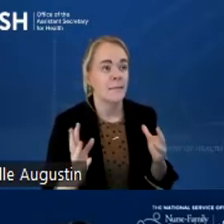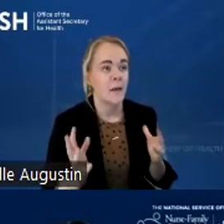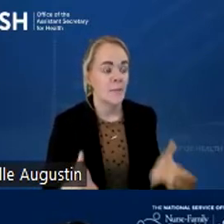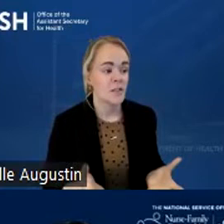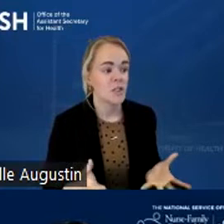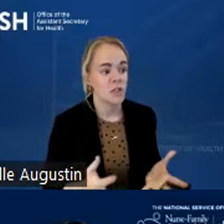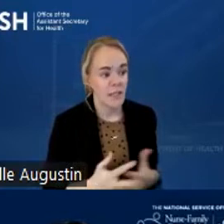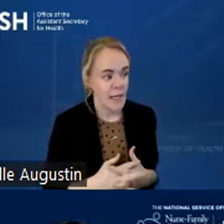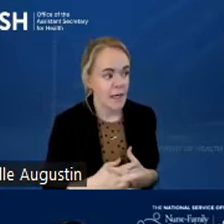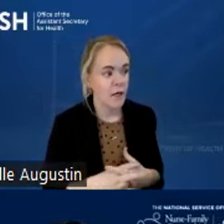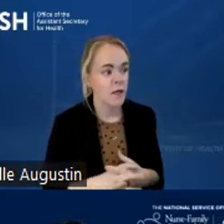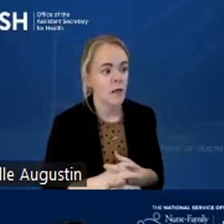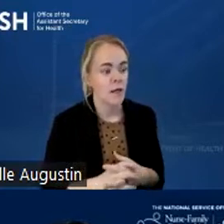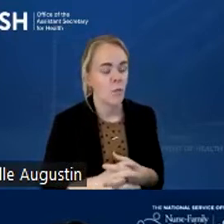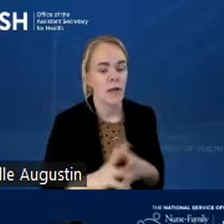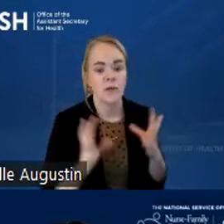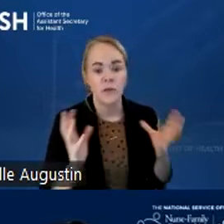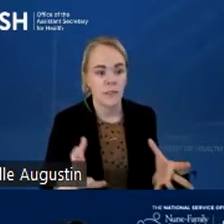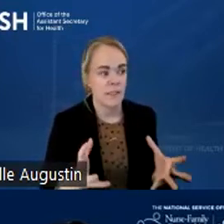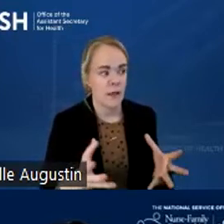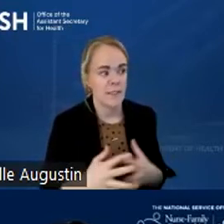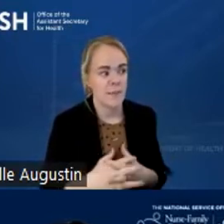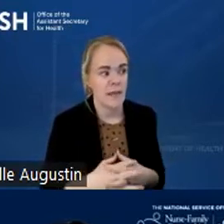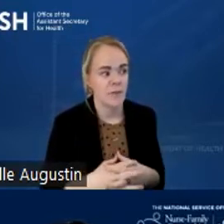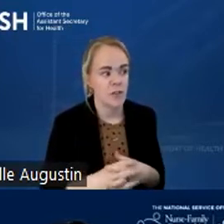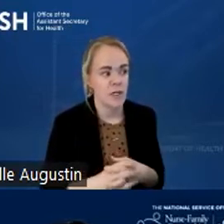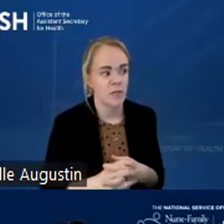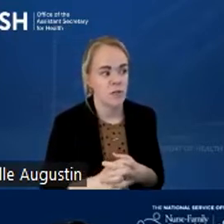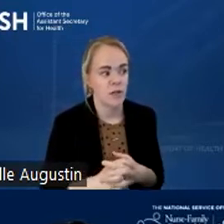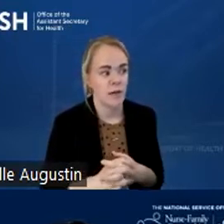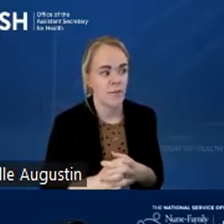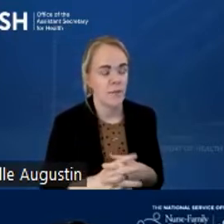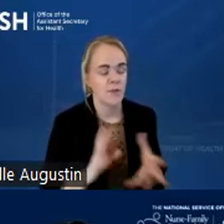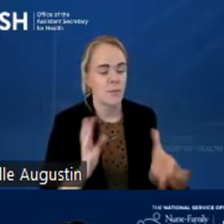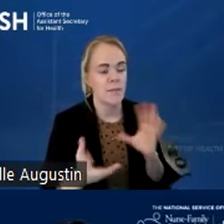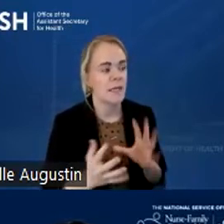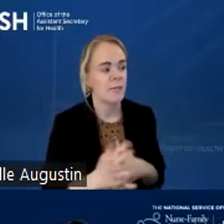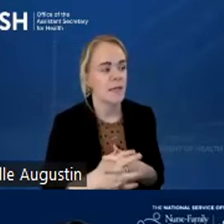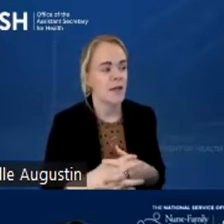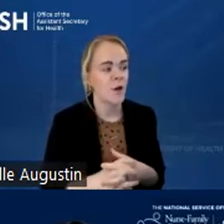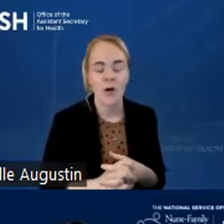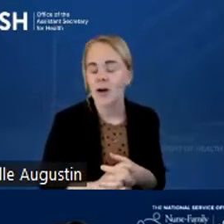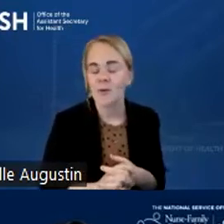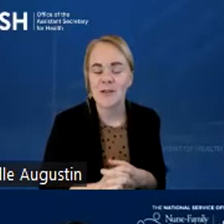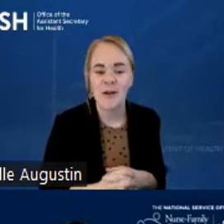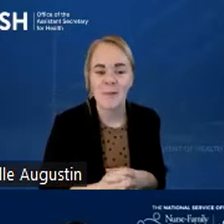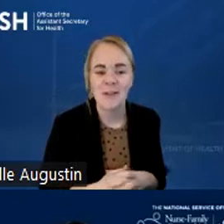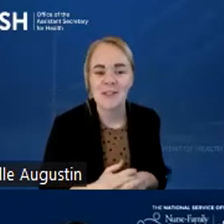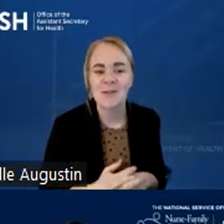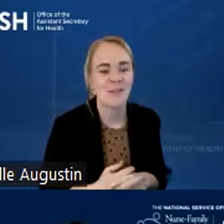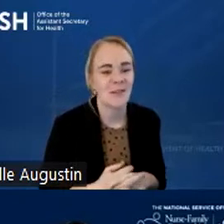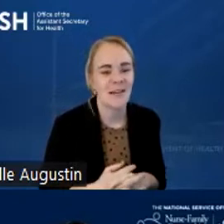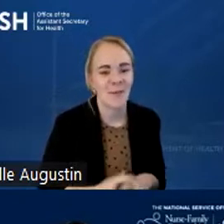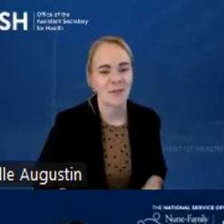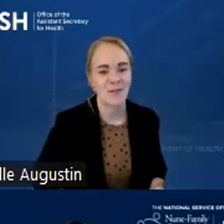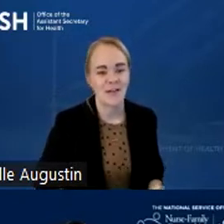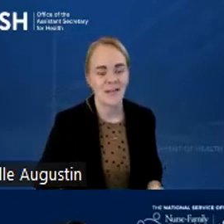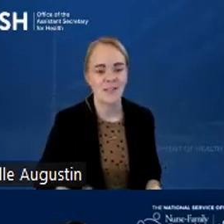in hypertension care when you're focusing on this behavior change? Those maybe can be reframed also as unique opportunities.